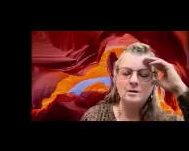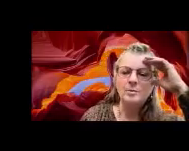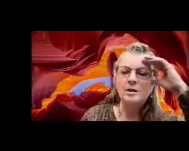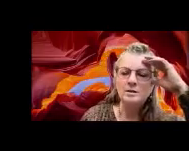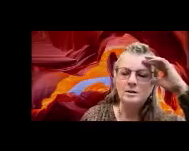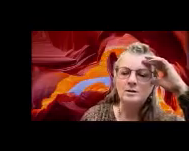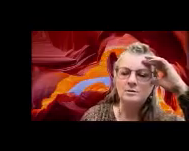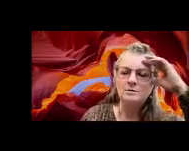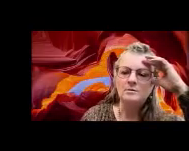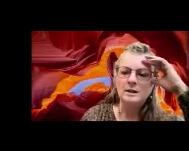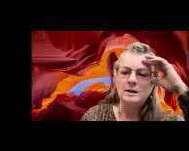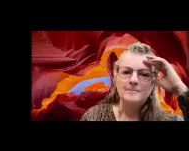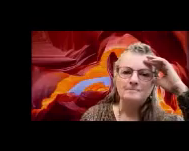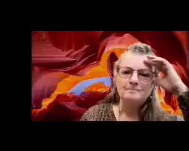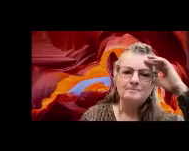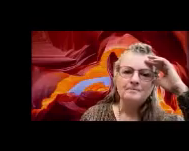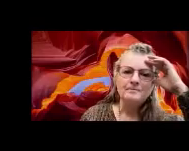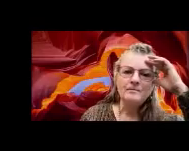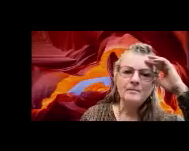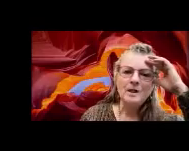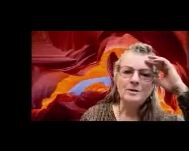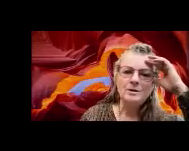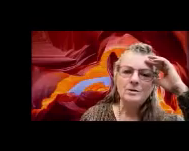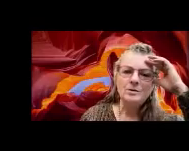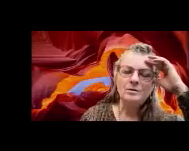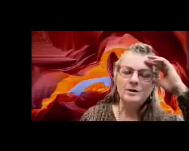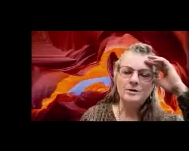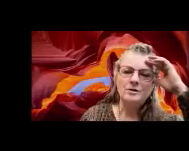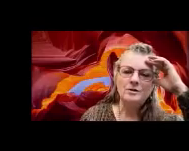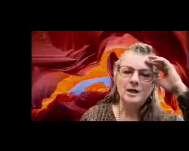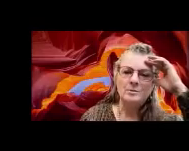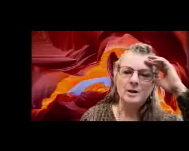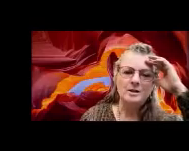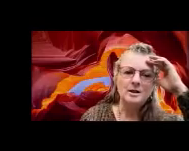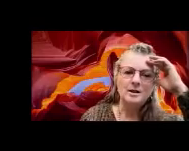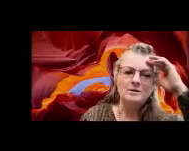our biggest issue. So here's the good thing about executive